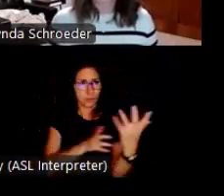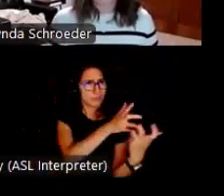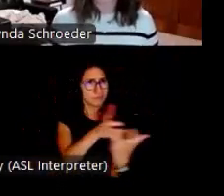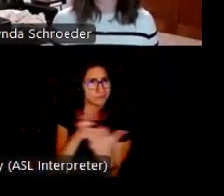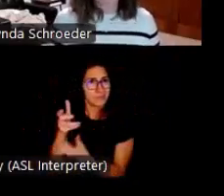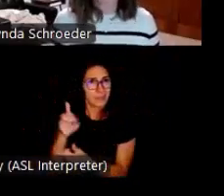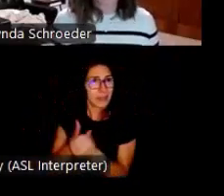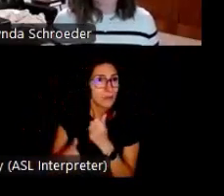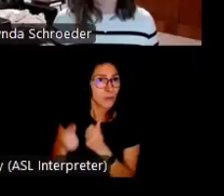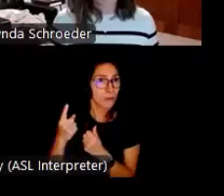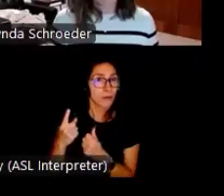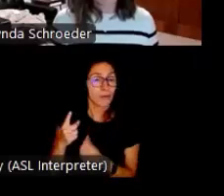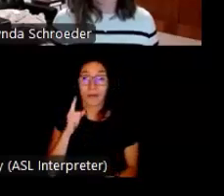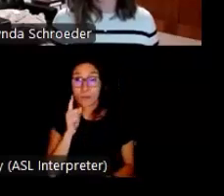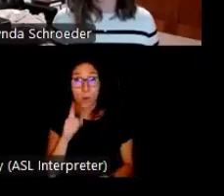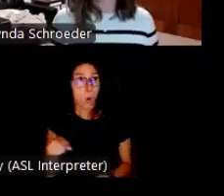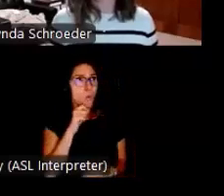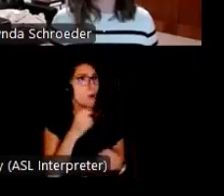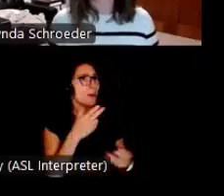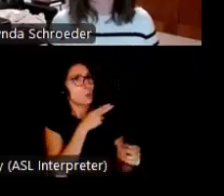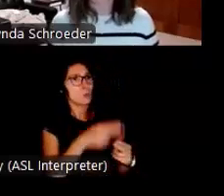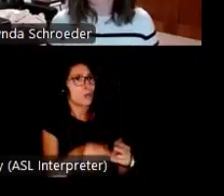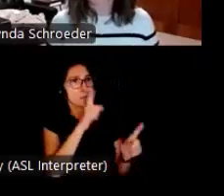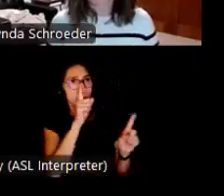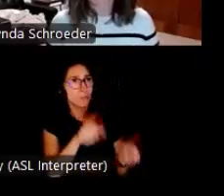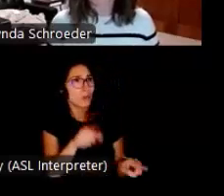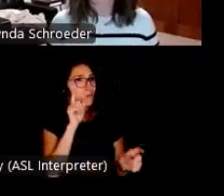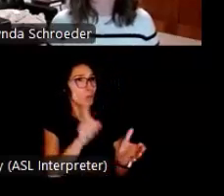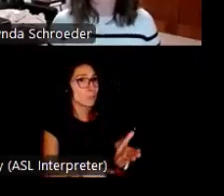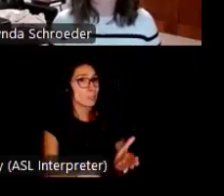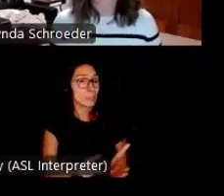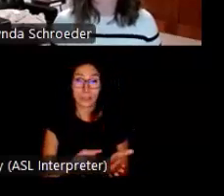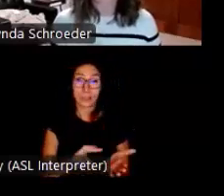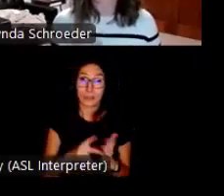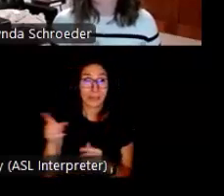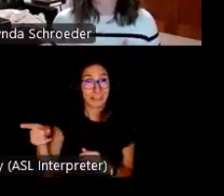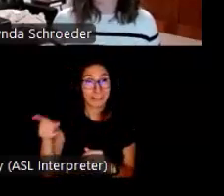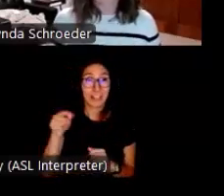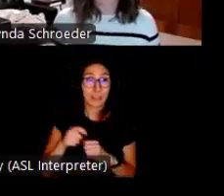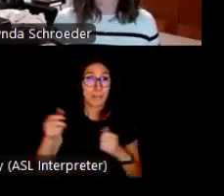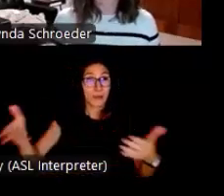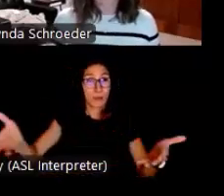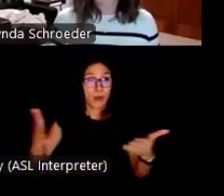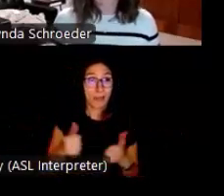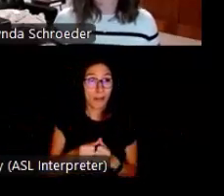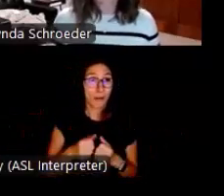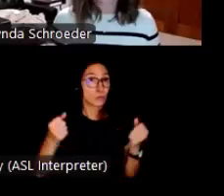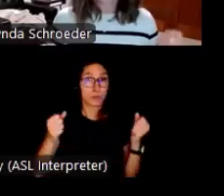participation, they should also be welcomed a quick response in sharing the results.